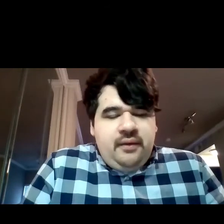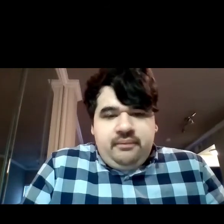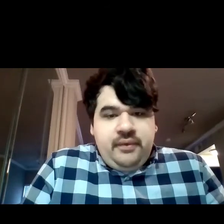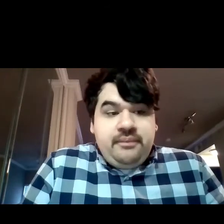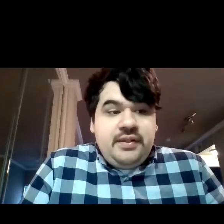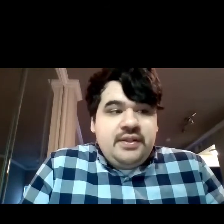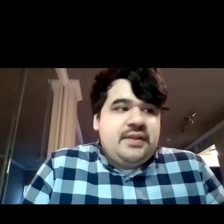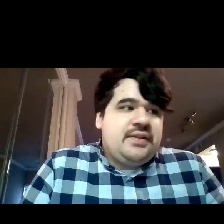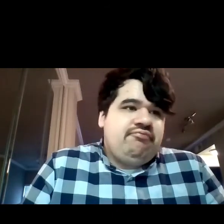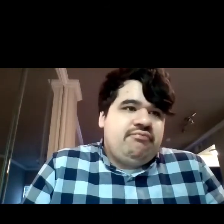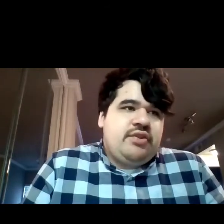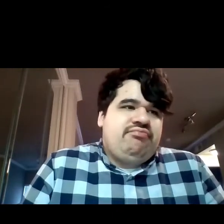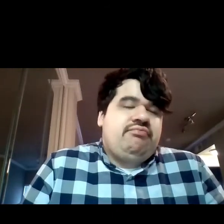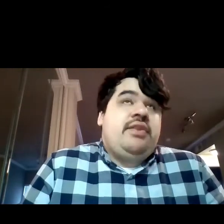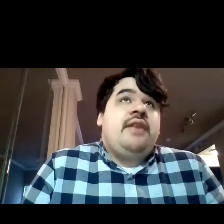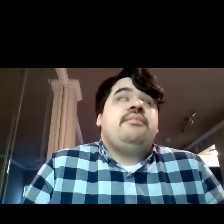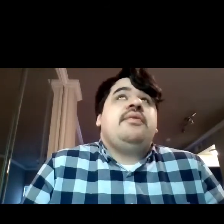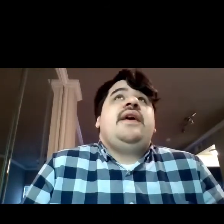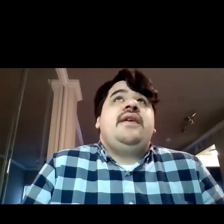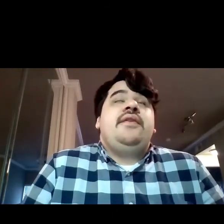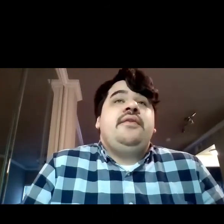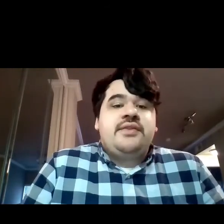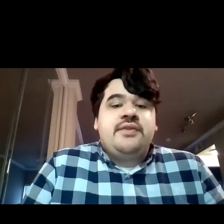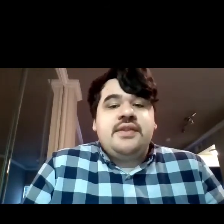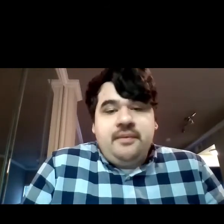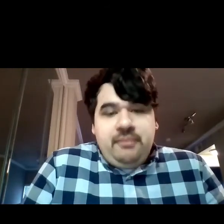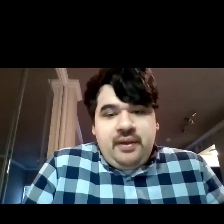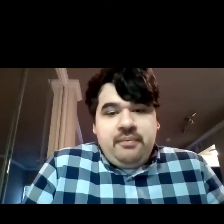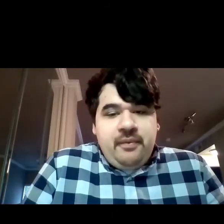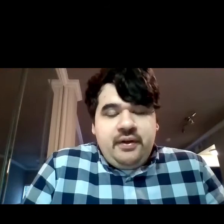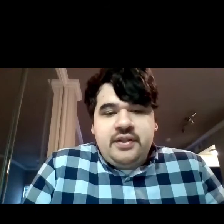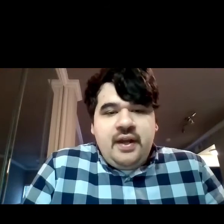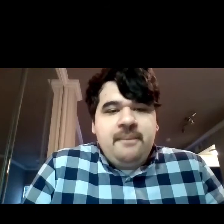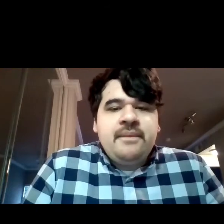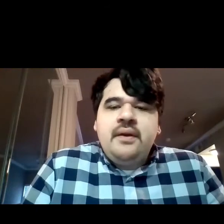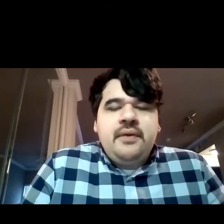We can help provide other resources to help people get promoted on the job.